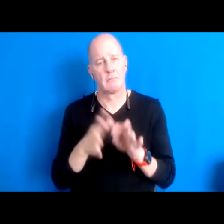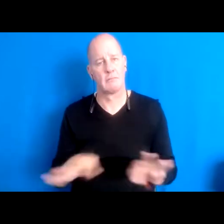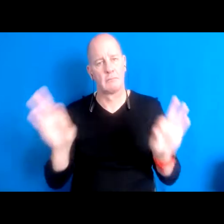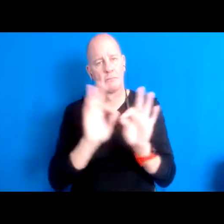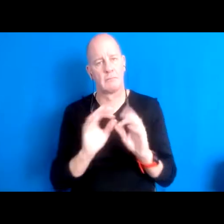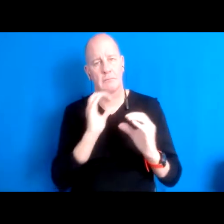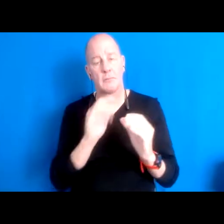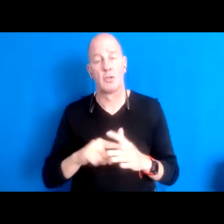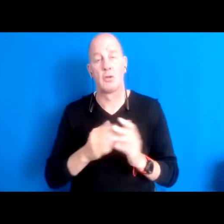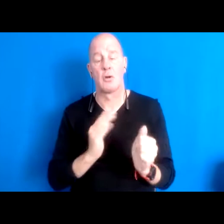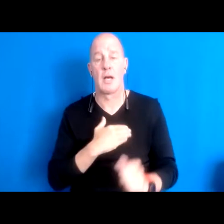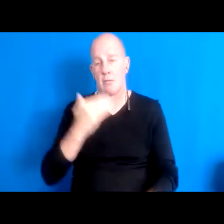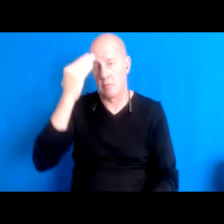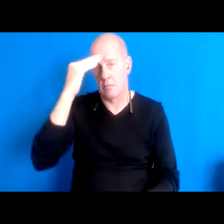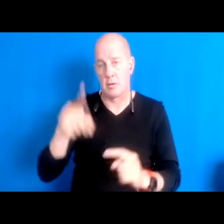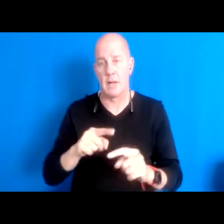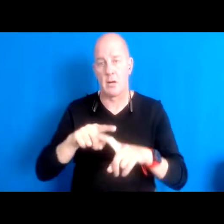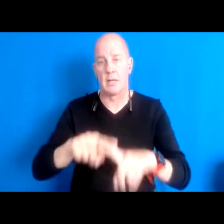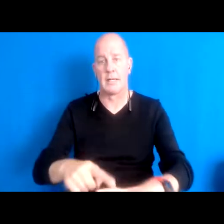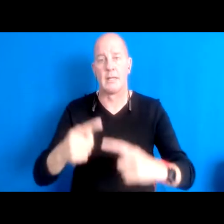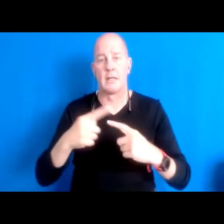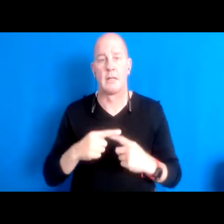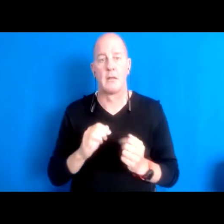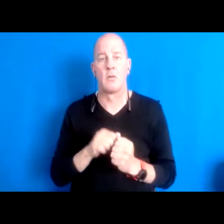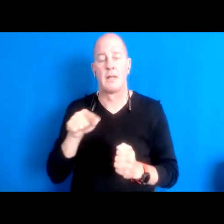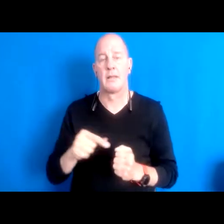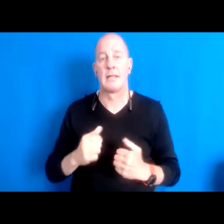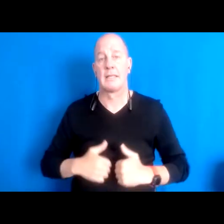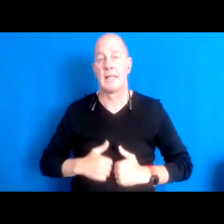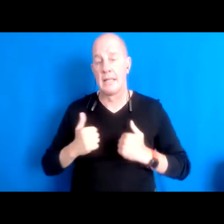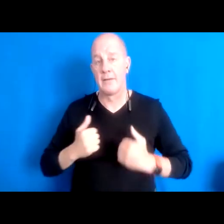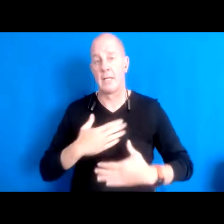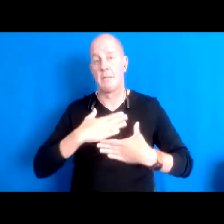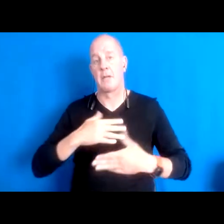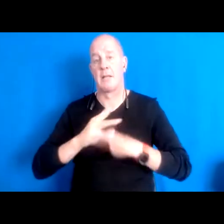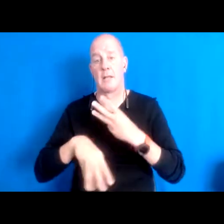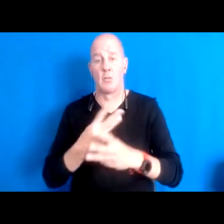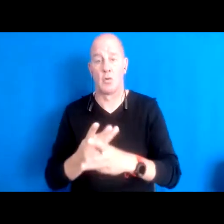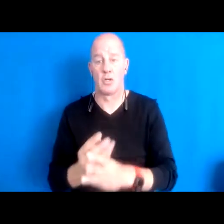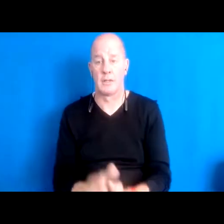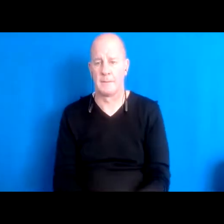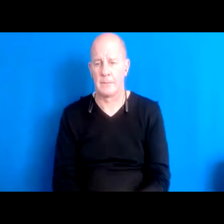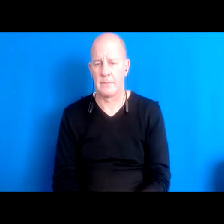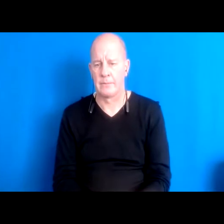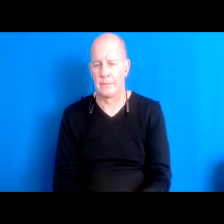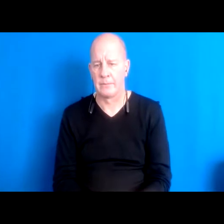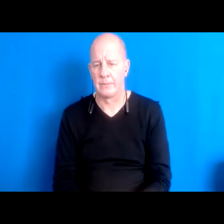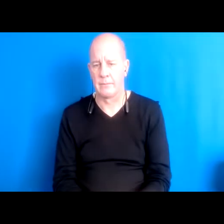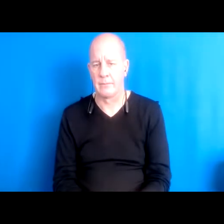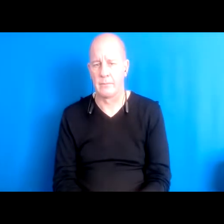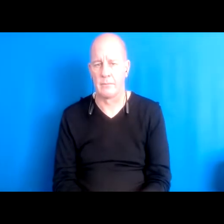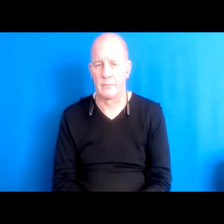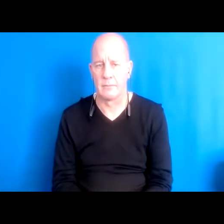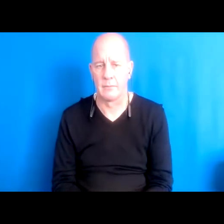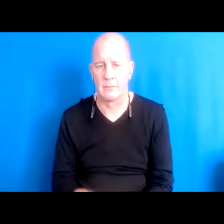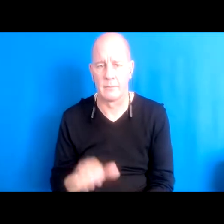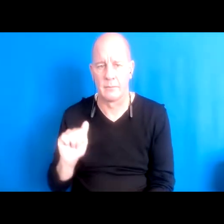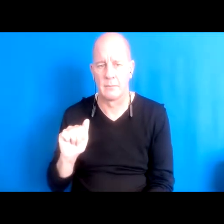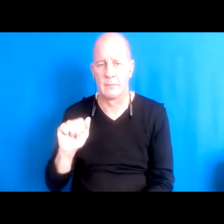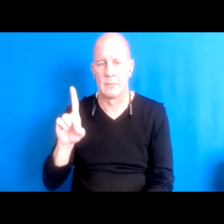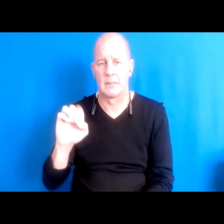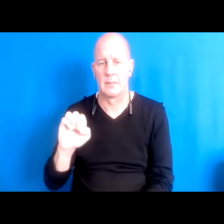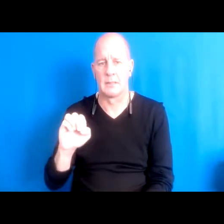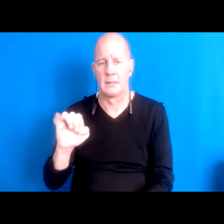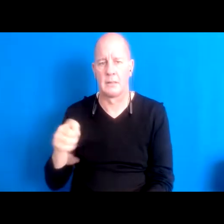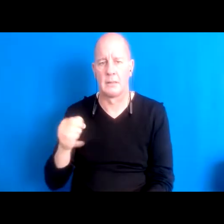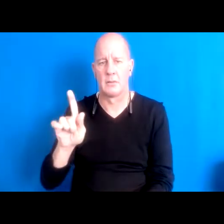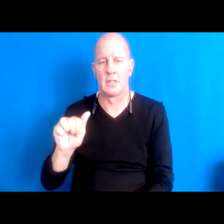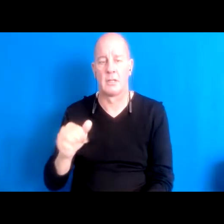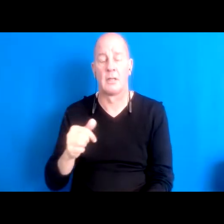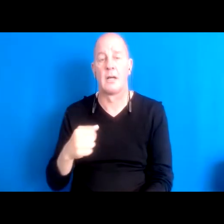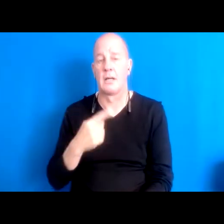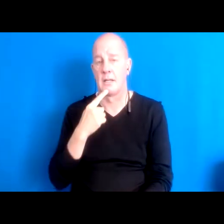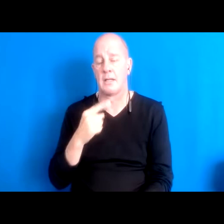16:08:43 I'm here.